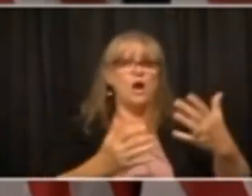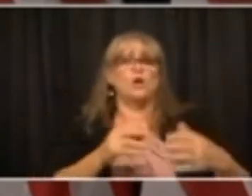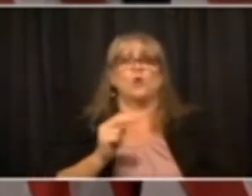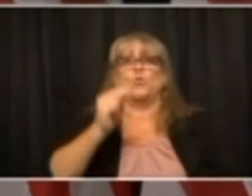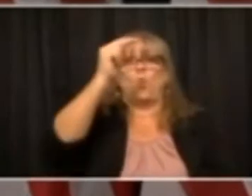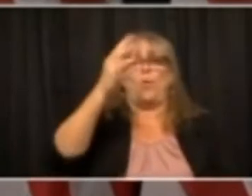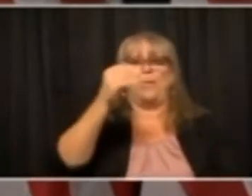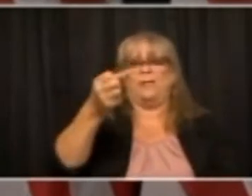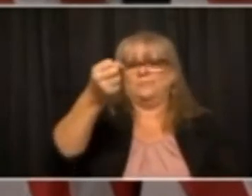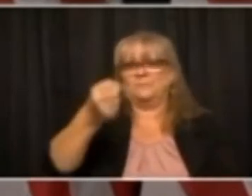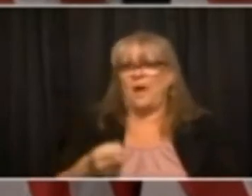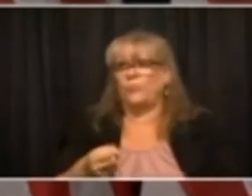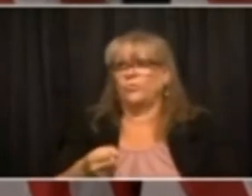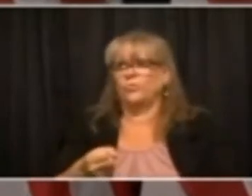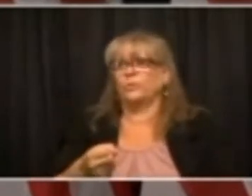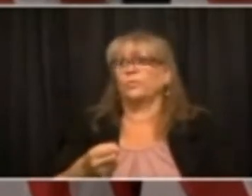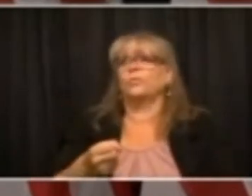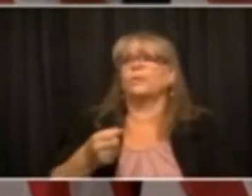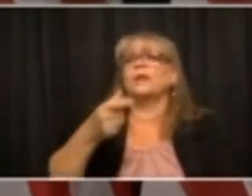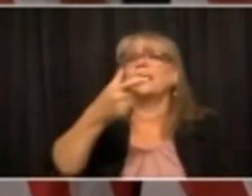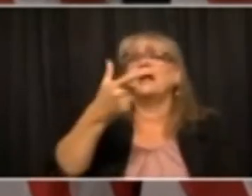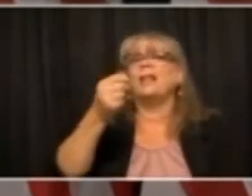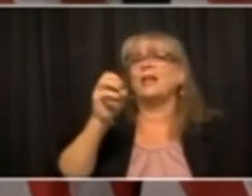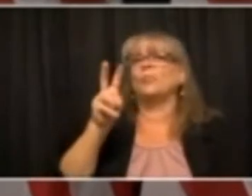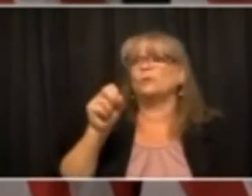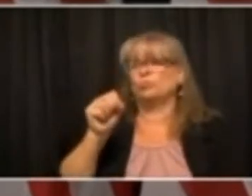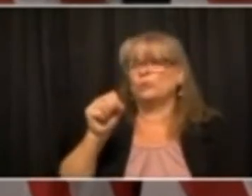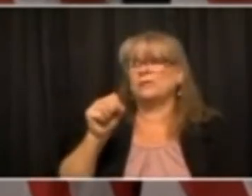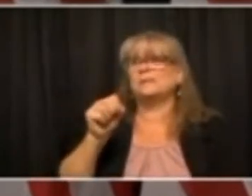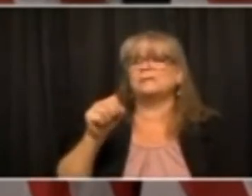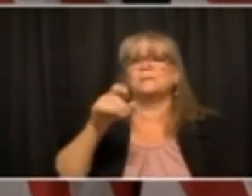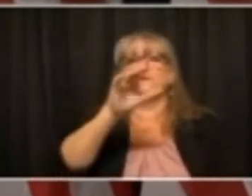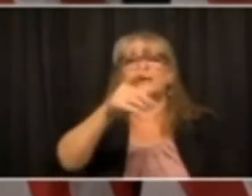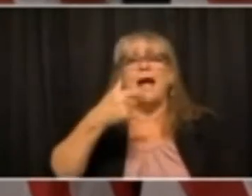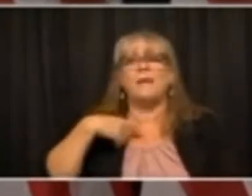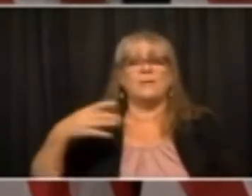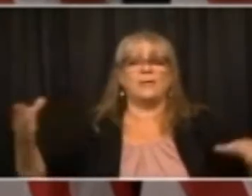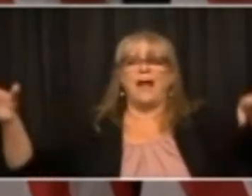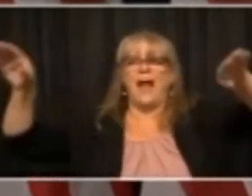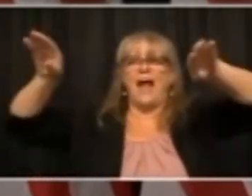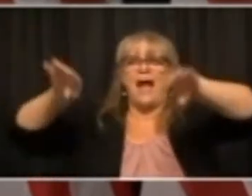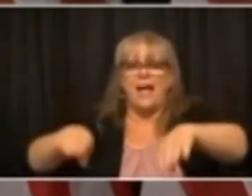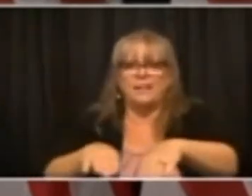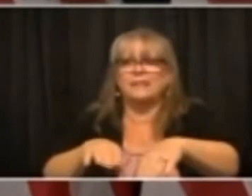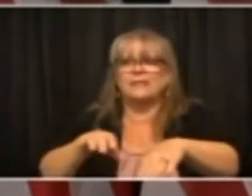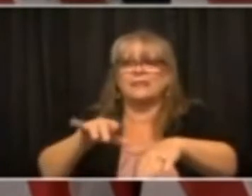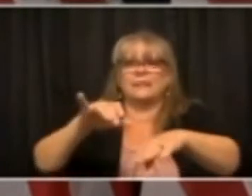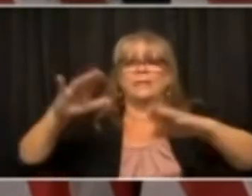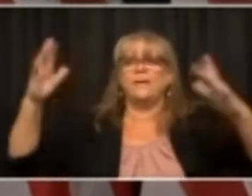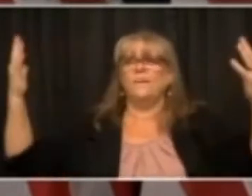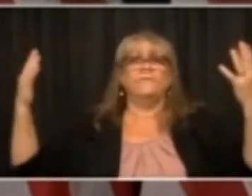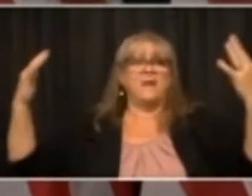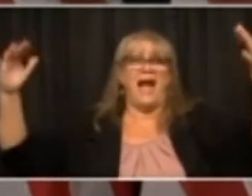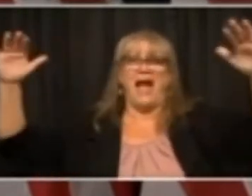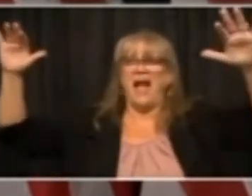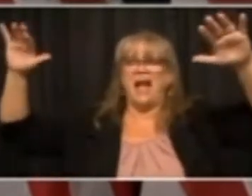glenwood canyon that look like a fire was never even there so it really just depends on where you're at within glenwood